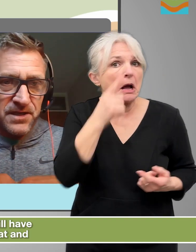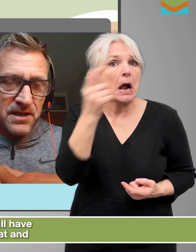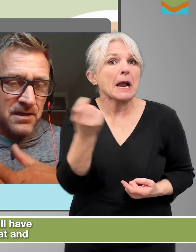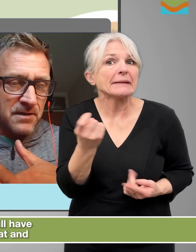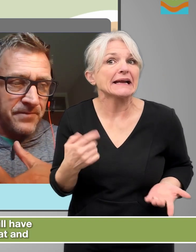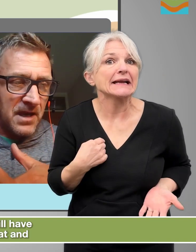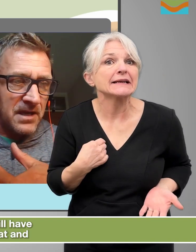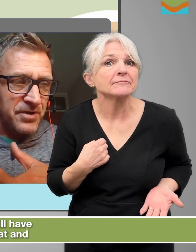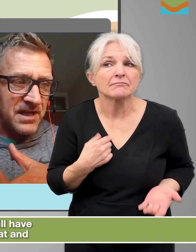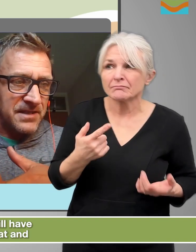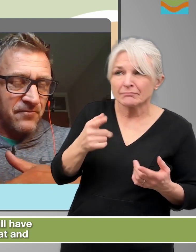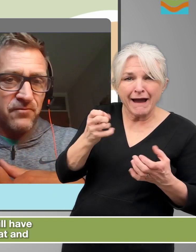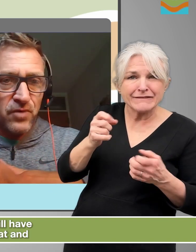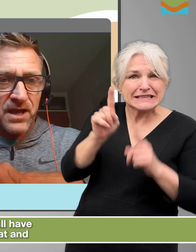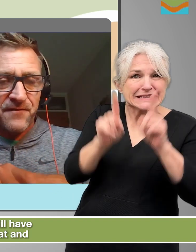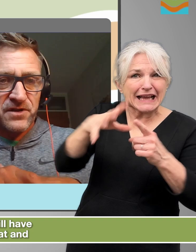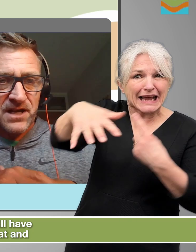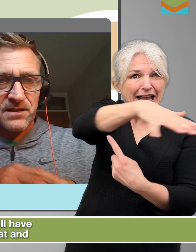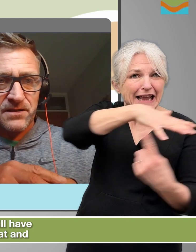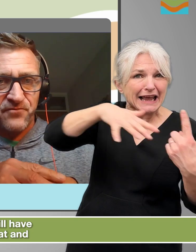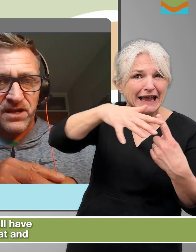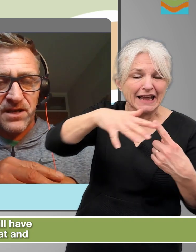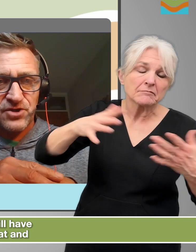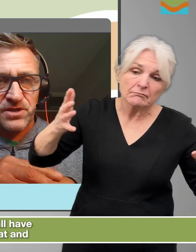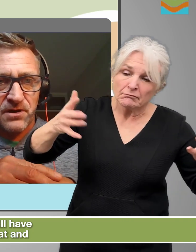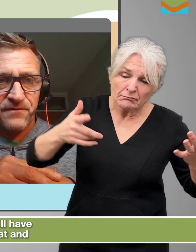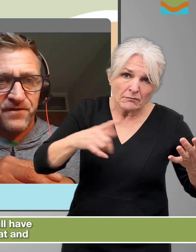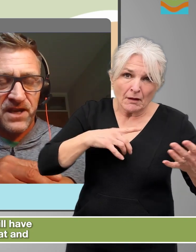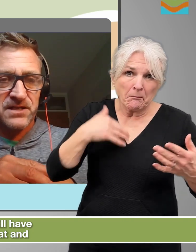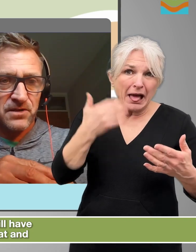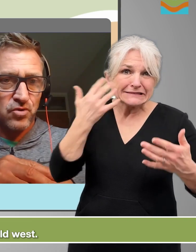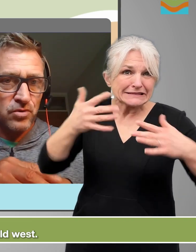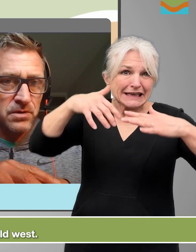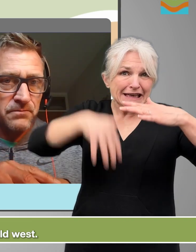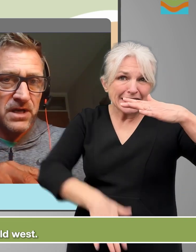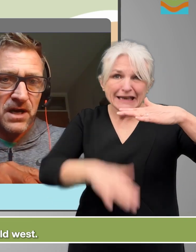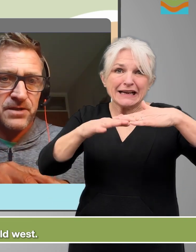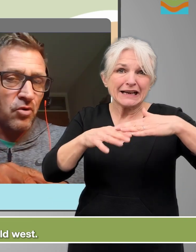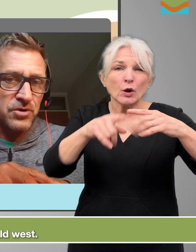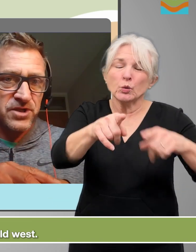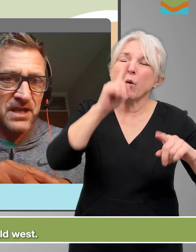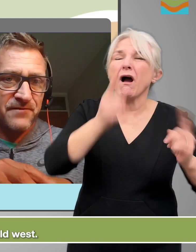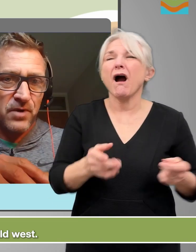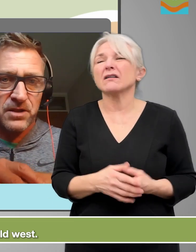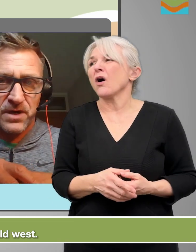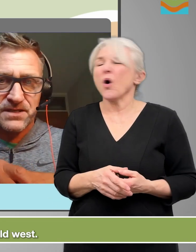I think I can predict that we will have to tackle the regulation of heat and cool, we can't all just have a wild west.